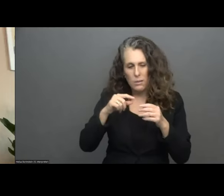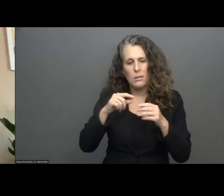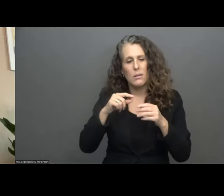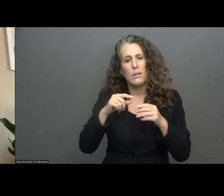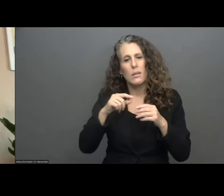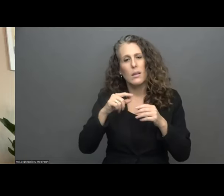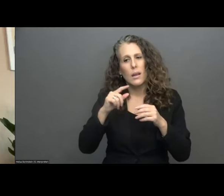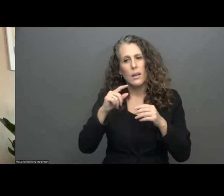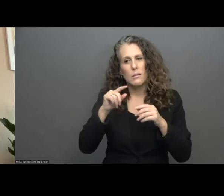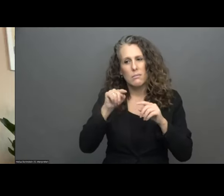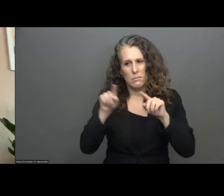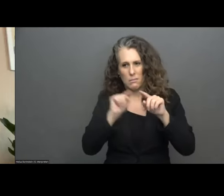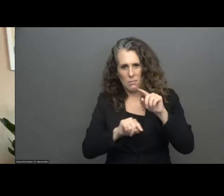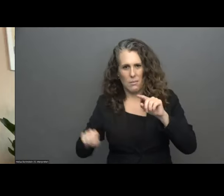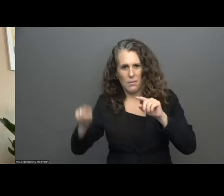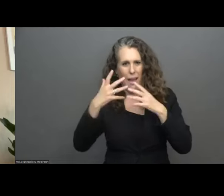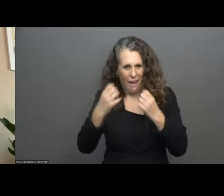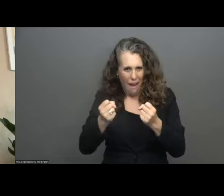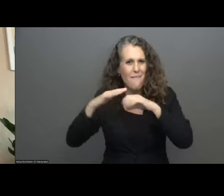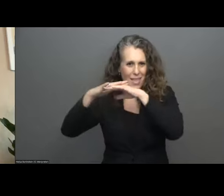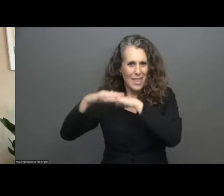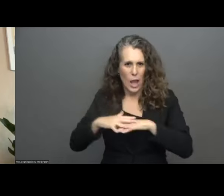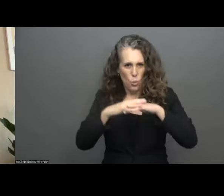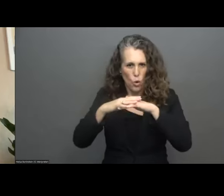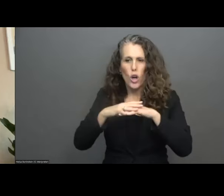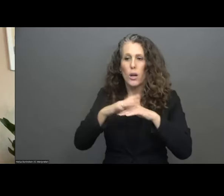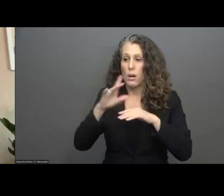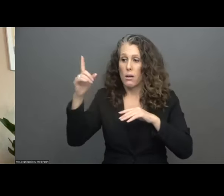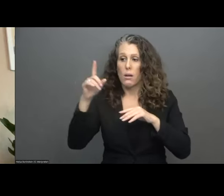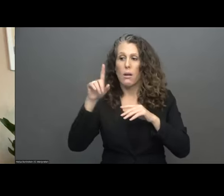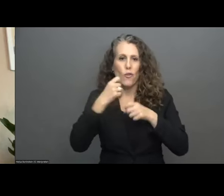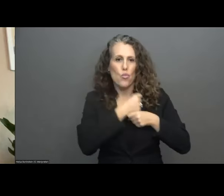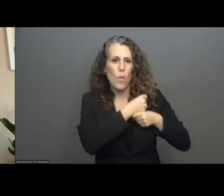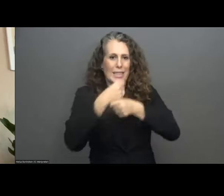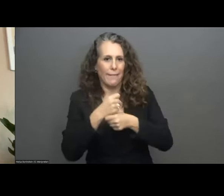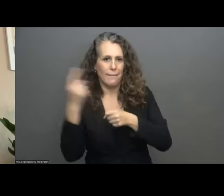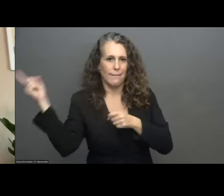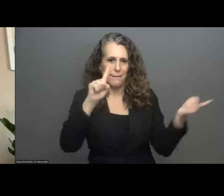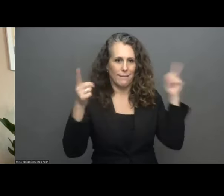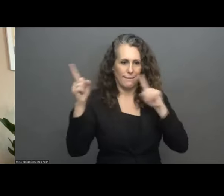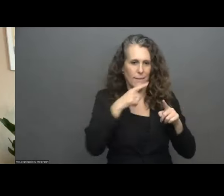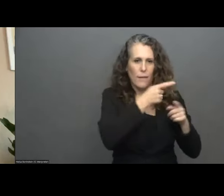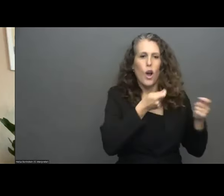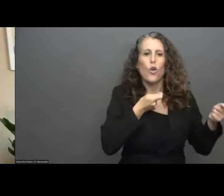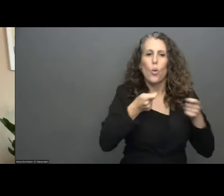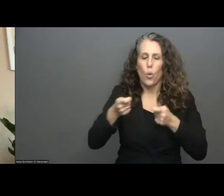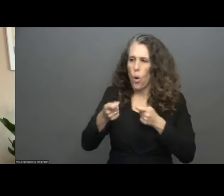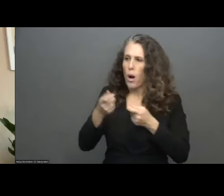started to see results of additional stead the maturity set also Gannett ugly, as we construct your sullied Iran, don't exclude 11:37:59 Sudoku the development. 11:38:18 pretty elaborate on the W Institute, you are the conditions you're clear the whole